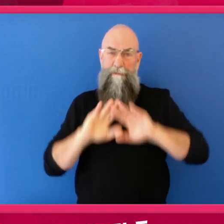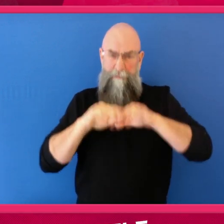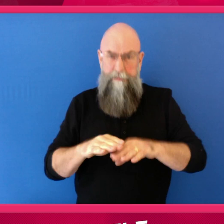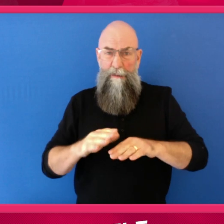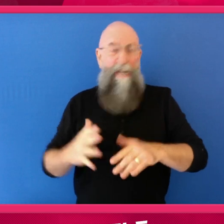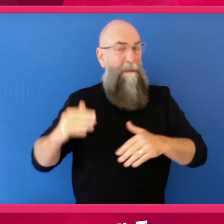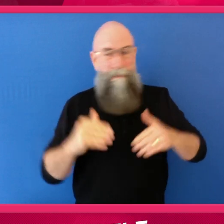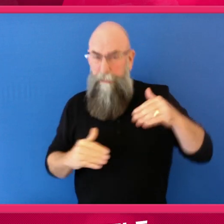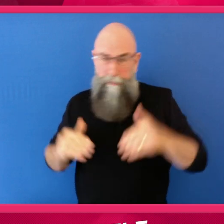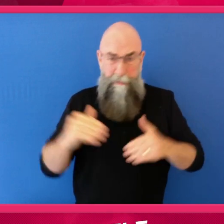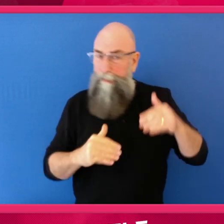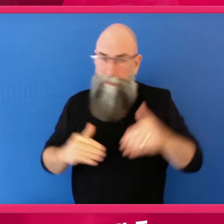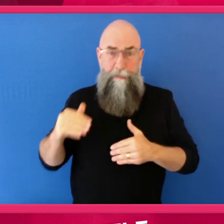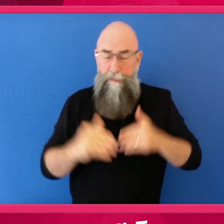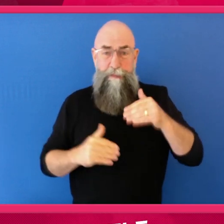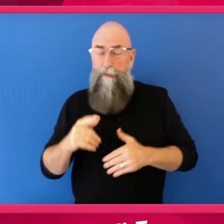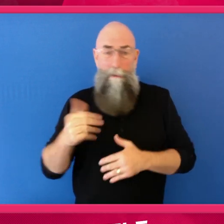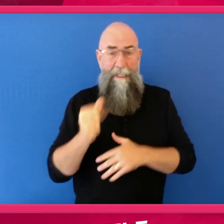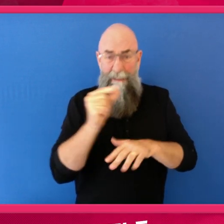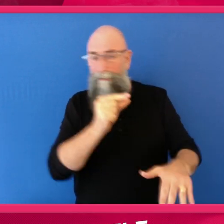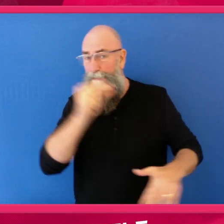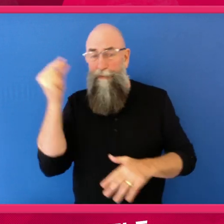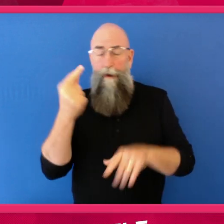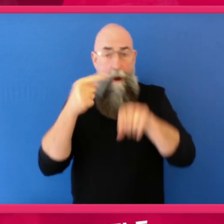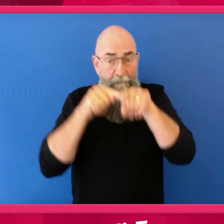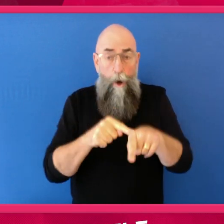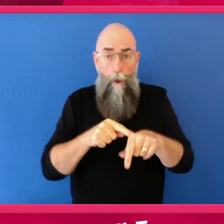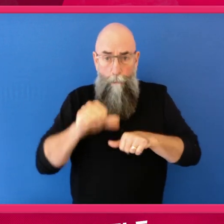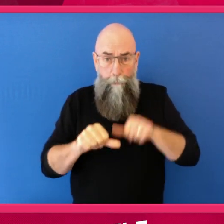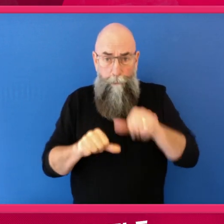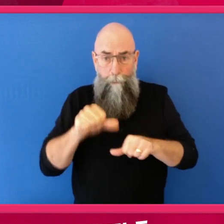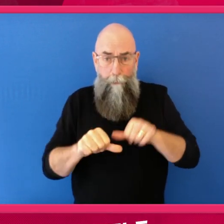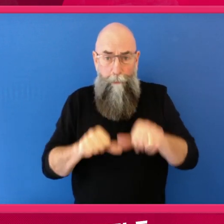process. And that's why everything that I do back at home with my, with my team of coaches